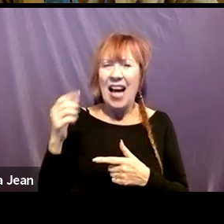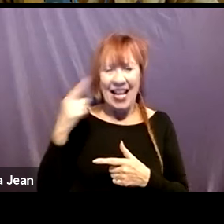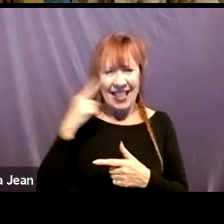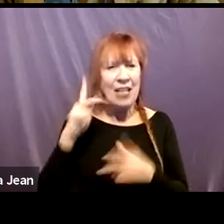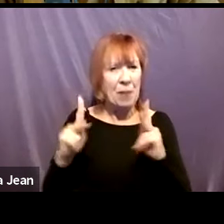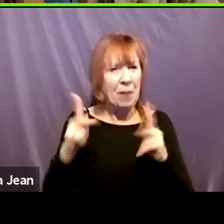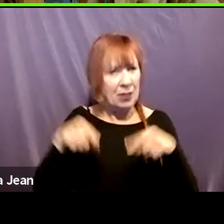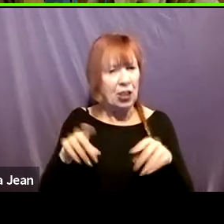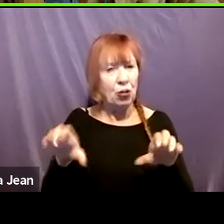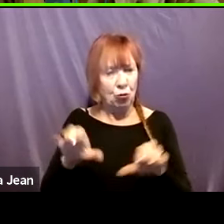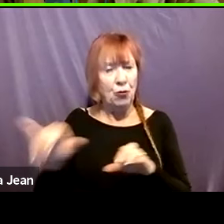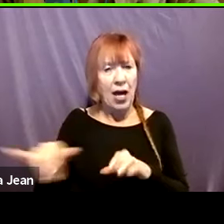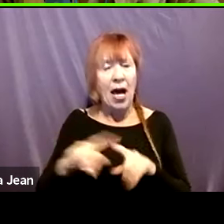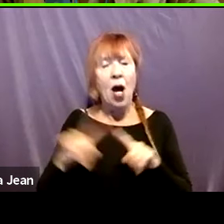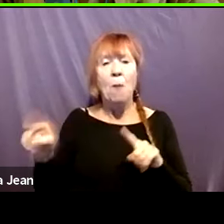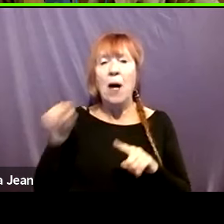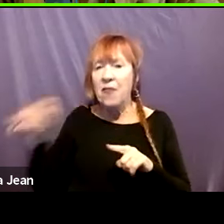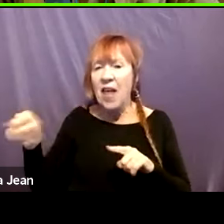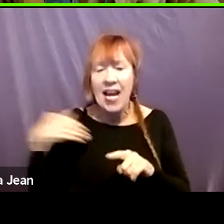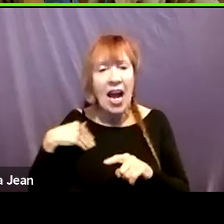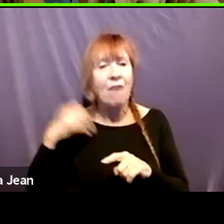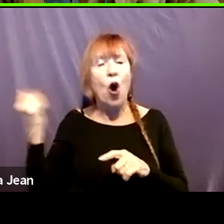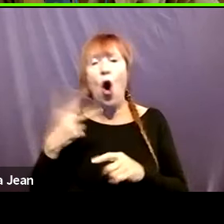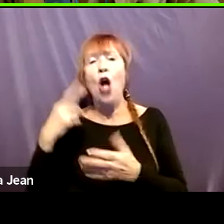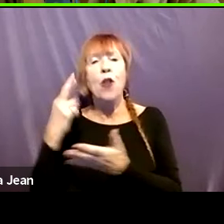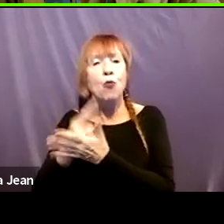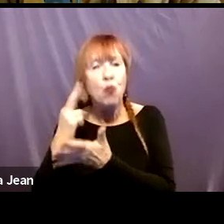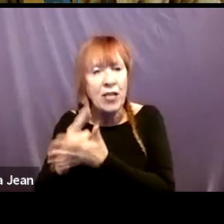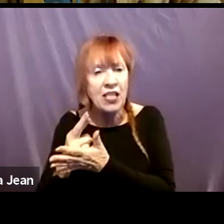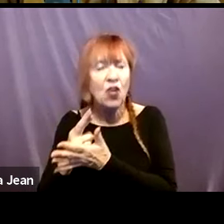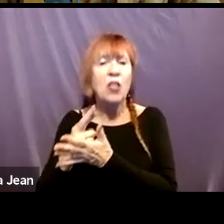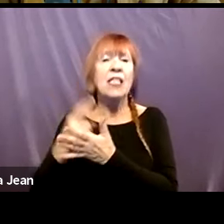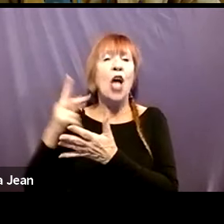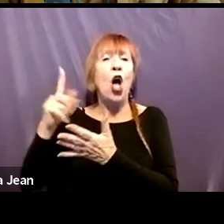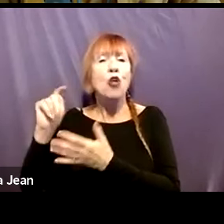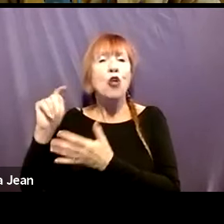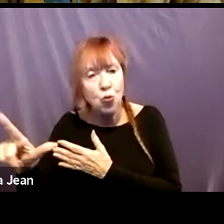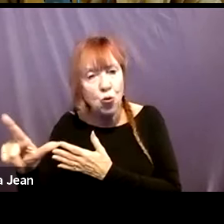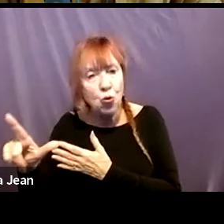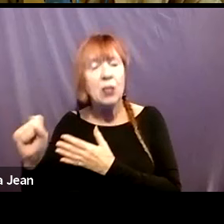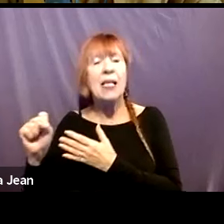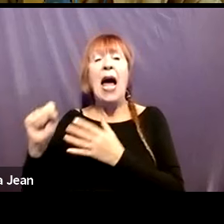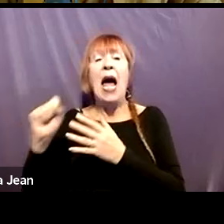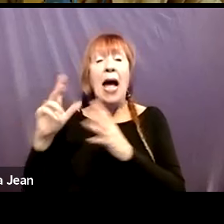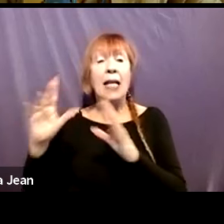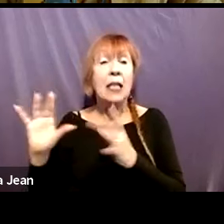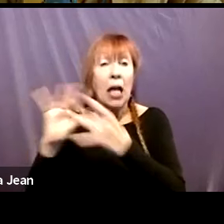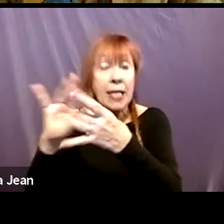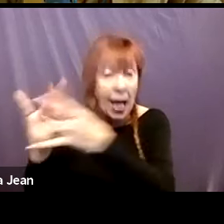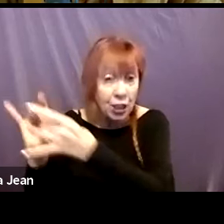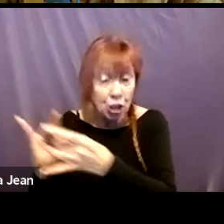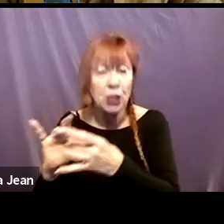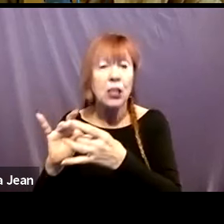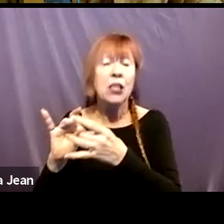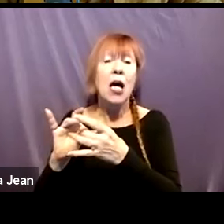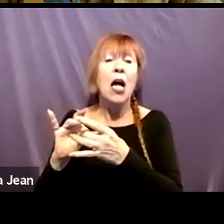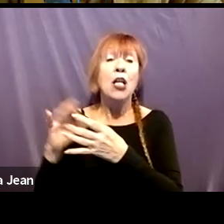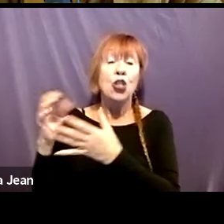They have the resources. They have all the tools that she needs to pitch. My advice to her, is to send out letters to agents,